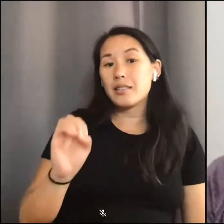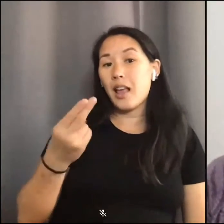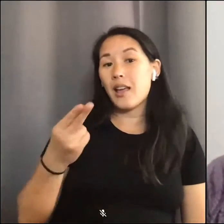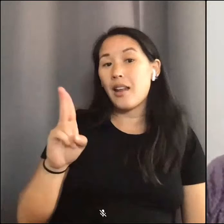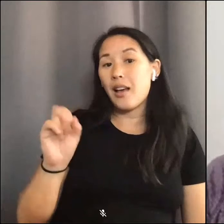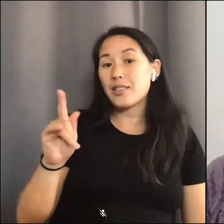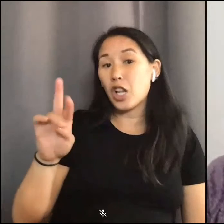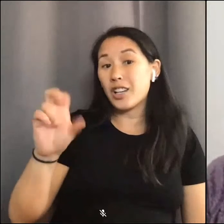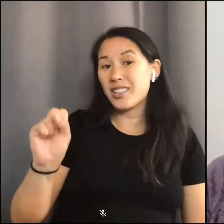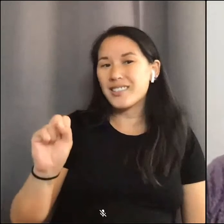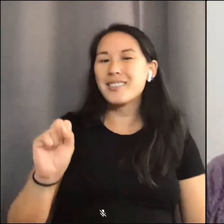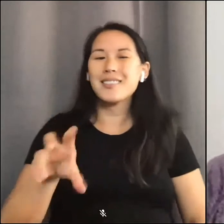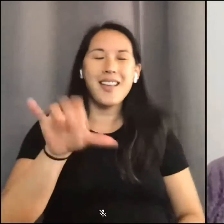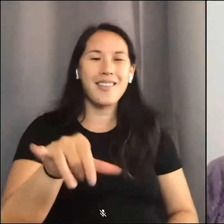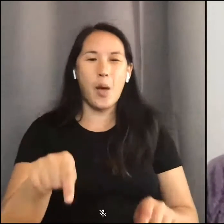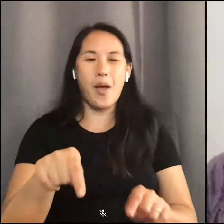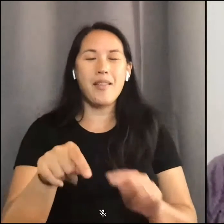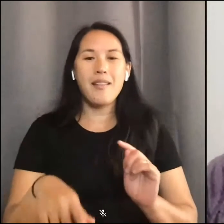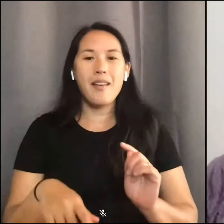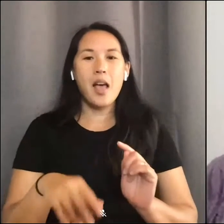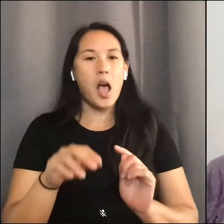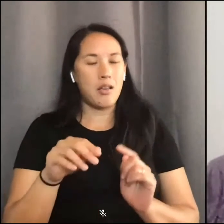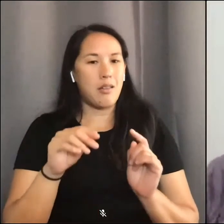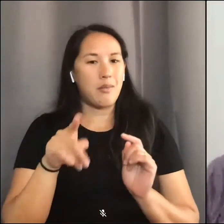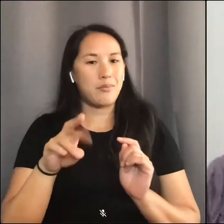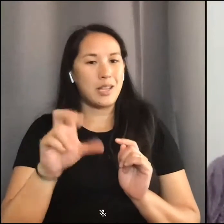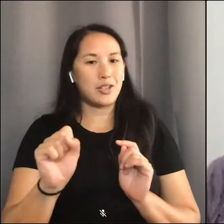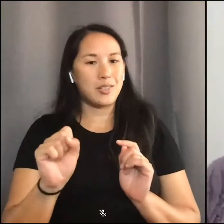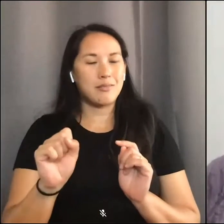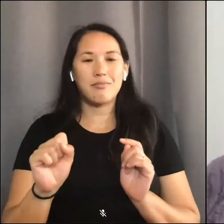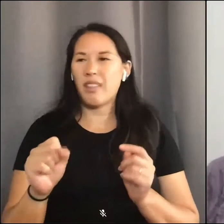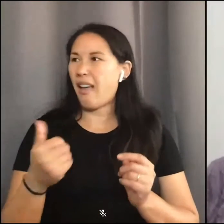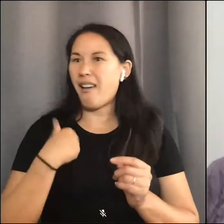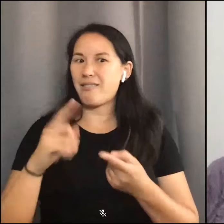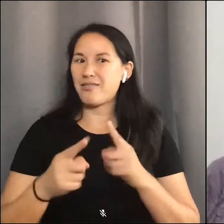uh i i love the most is peers surrounding yourself with peers um one of the things i did this year